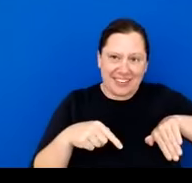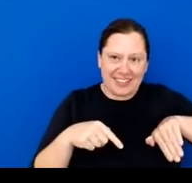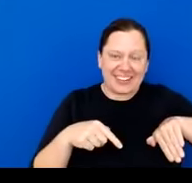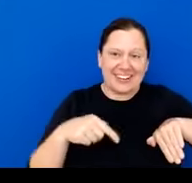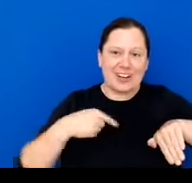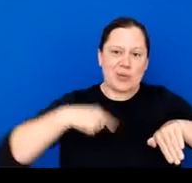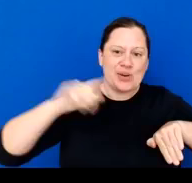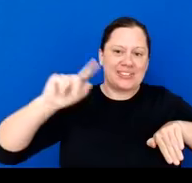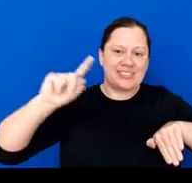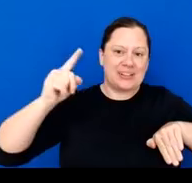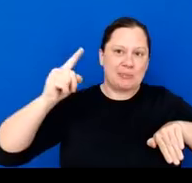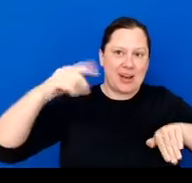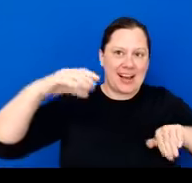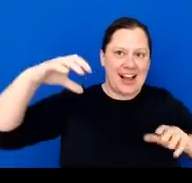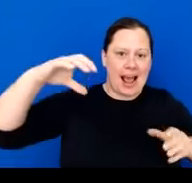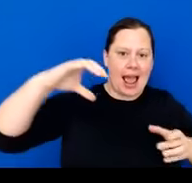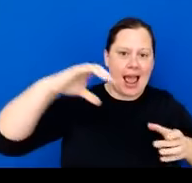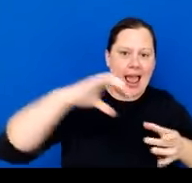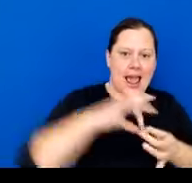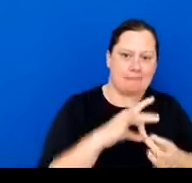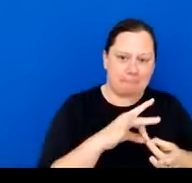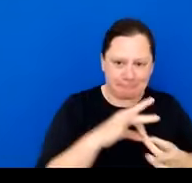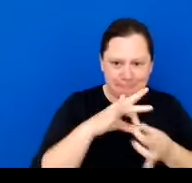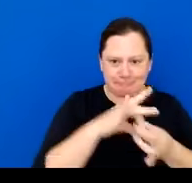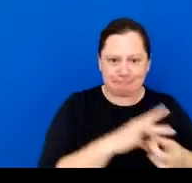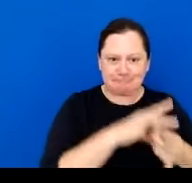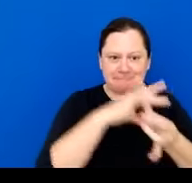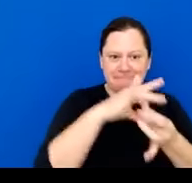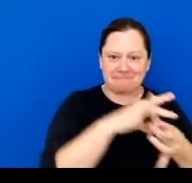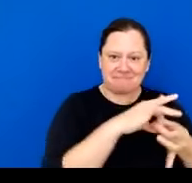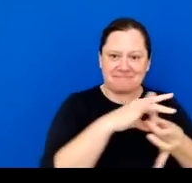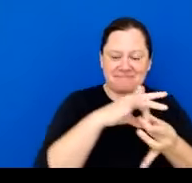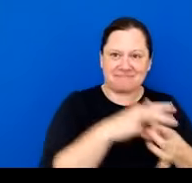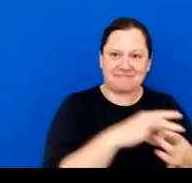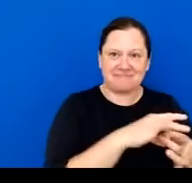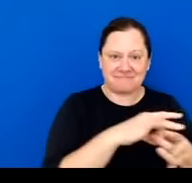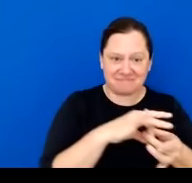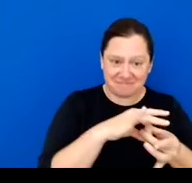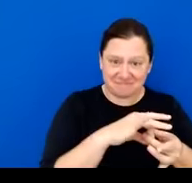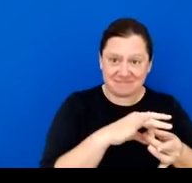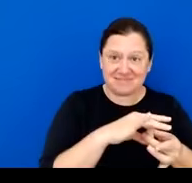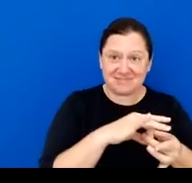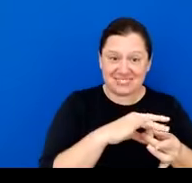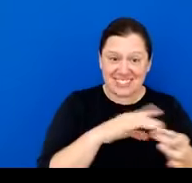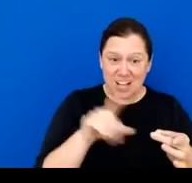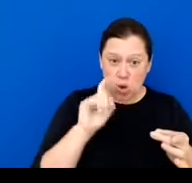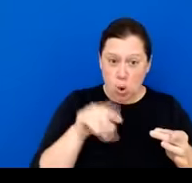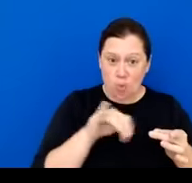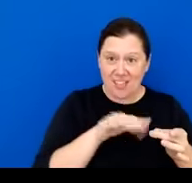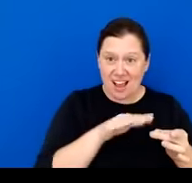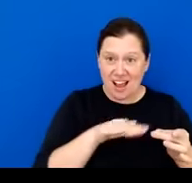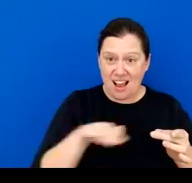the one thing I want to point out just because we have a line established here does not mean that we are not paying attention to this area